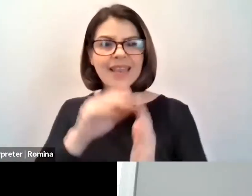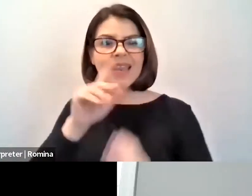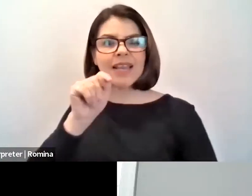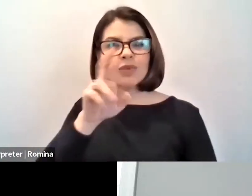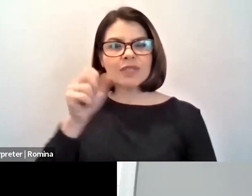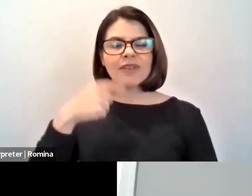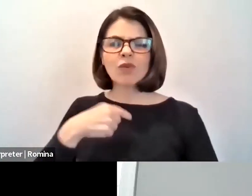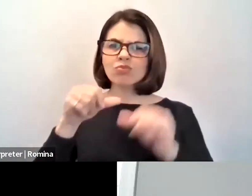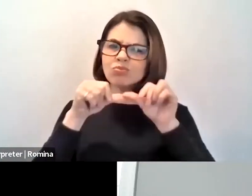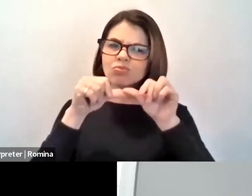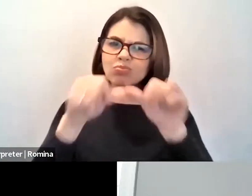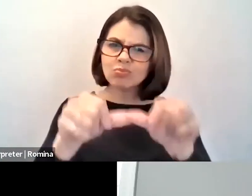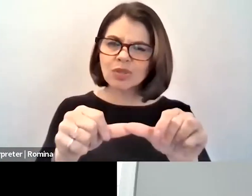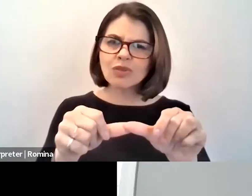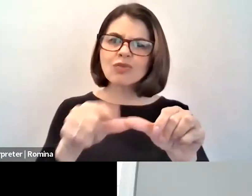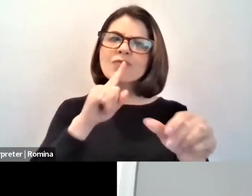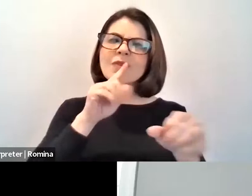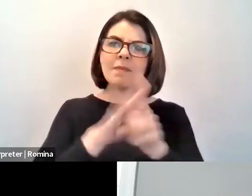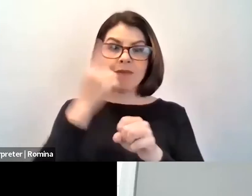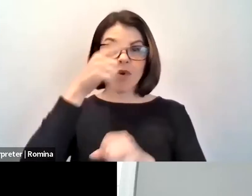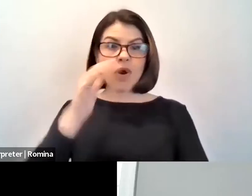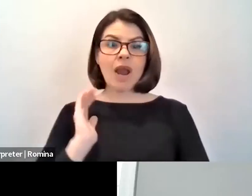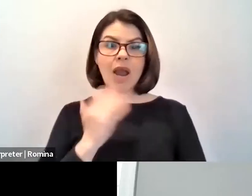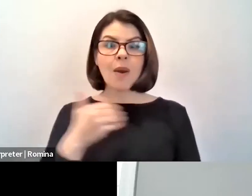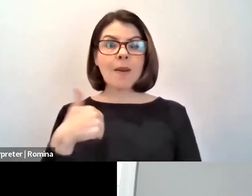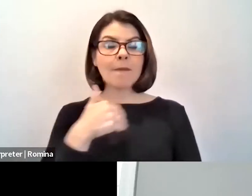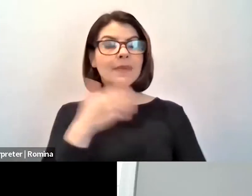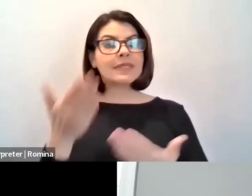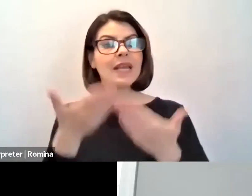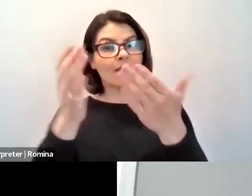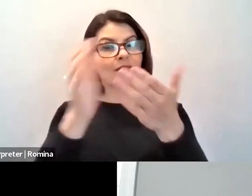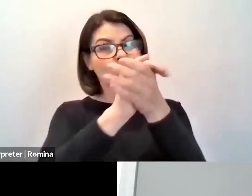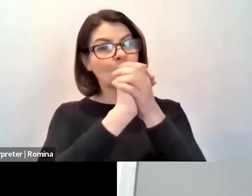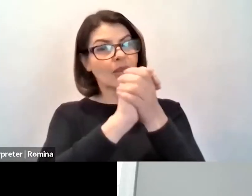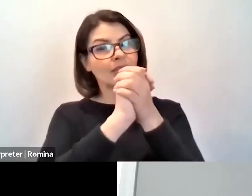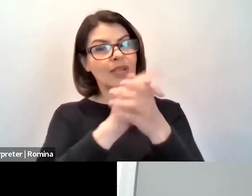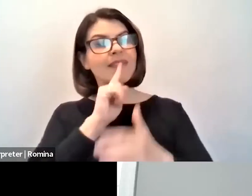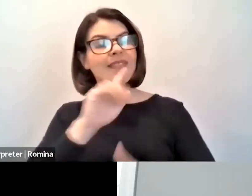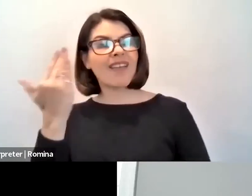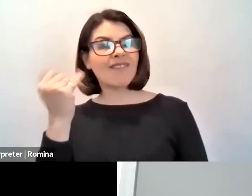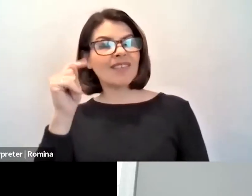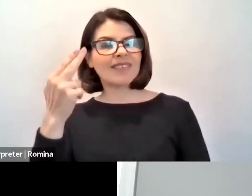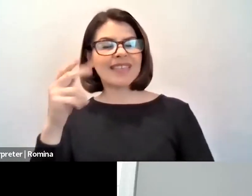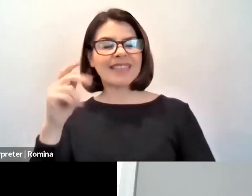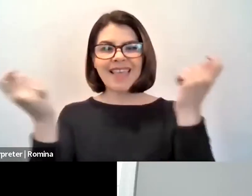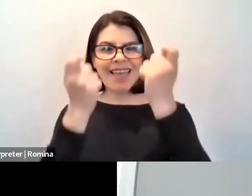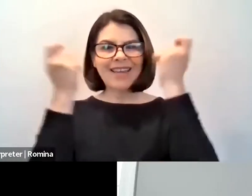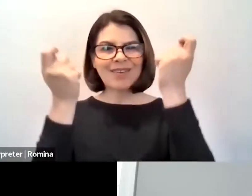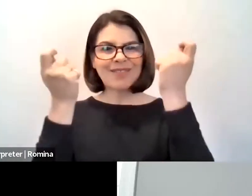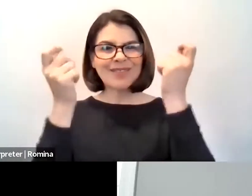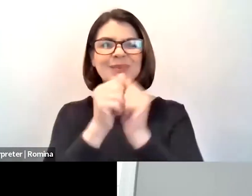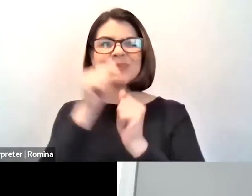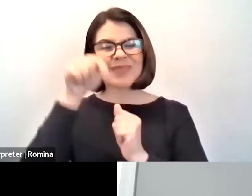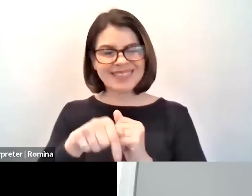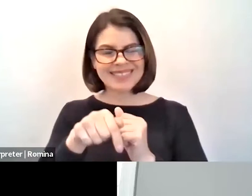commitment to our members and offer my congratulations on the 15th anniversary with this organization.